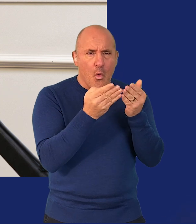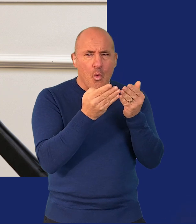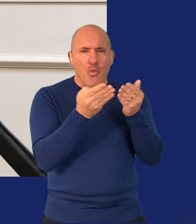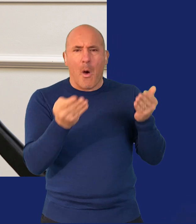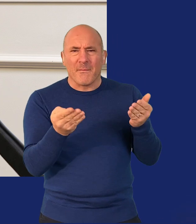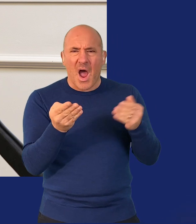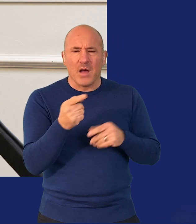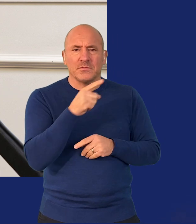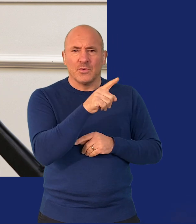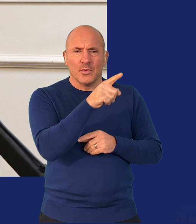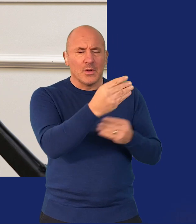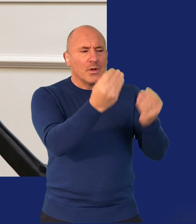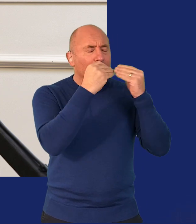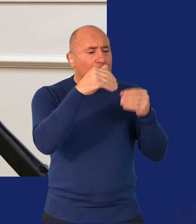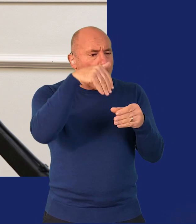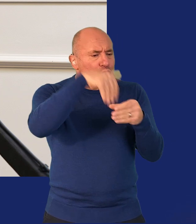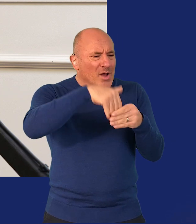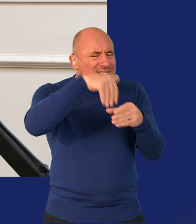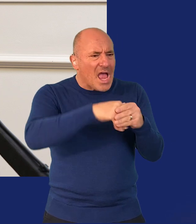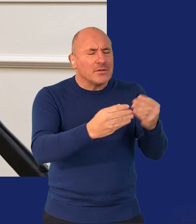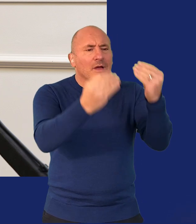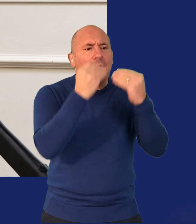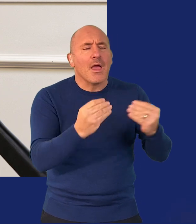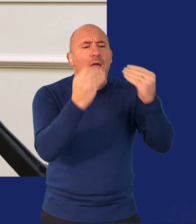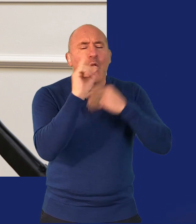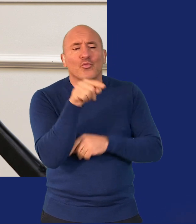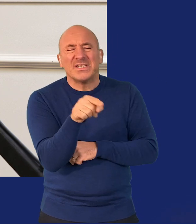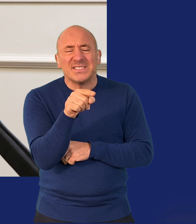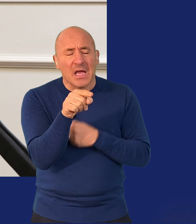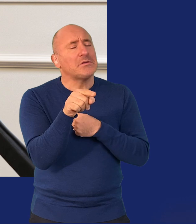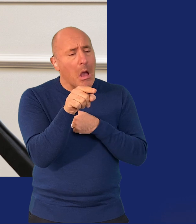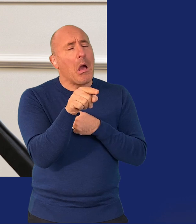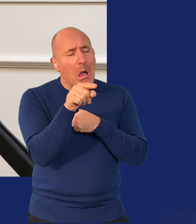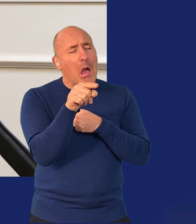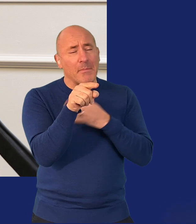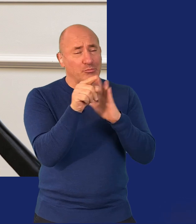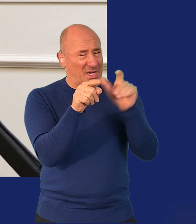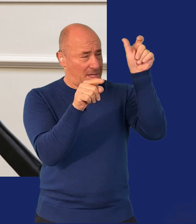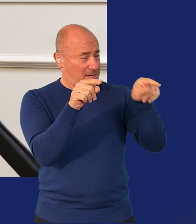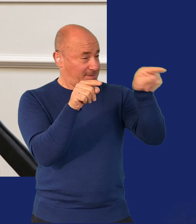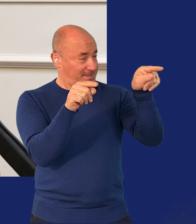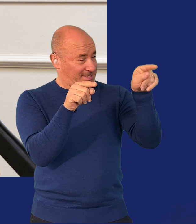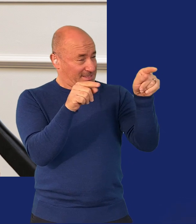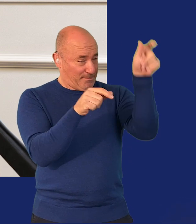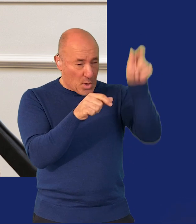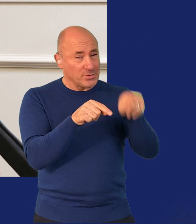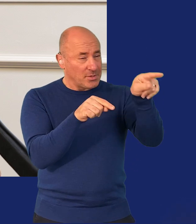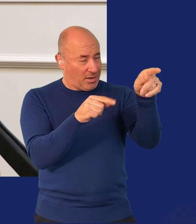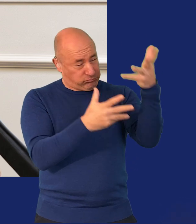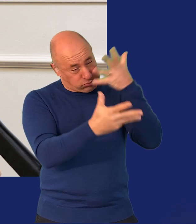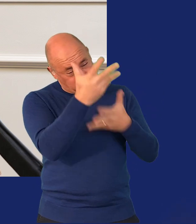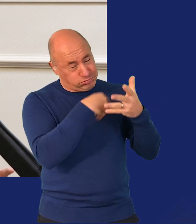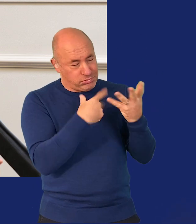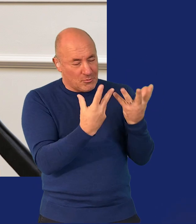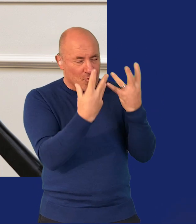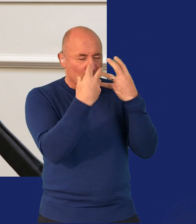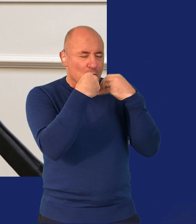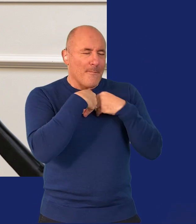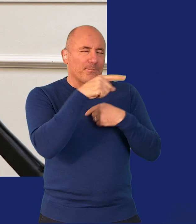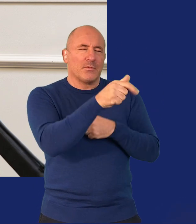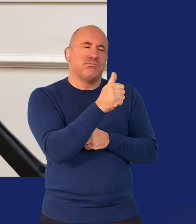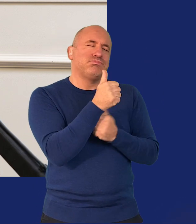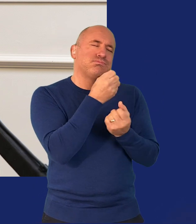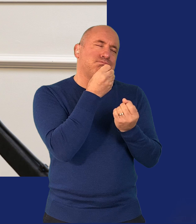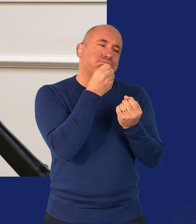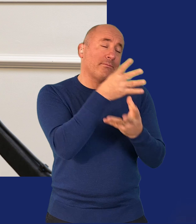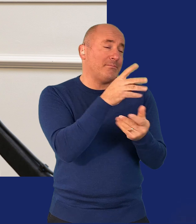personality and the passion of the person rather than always the content